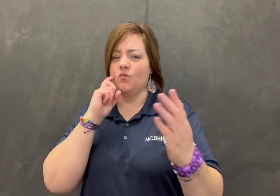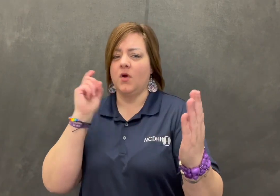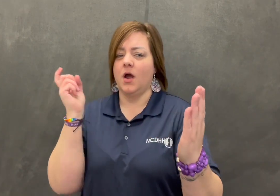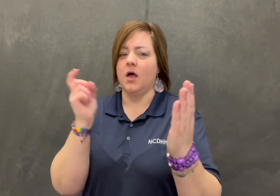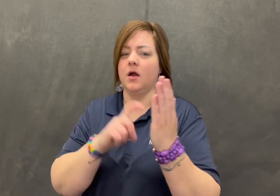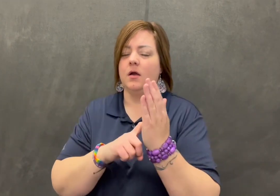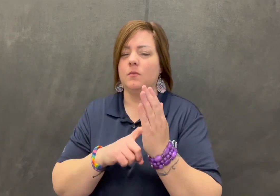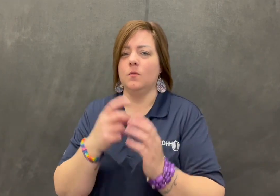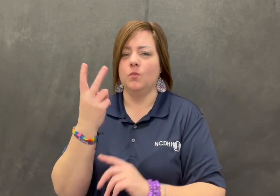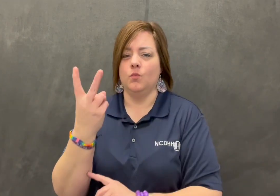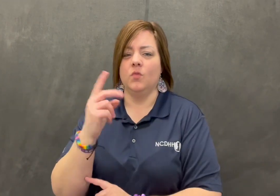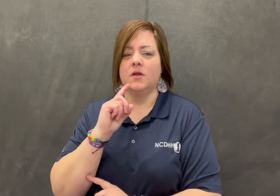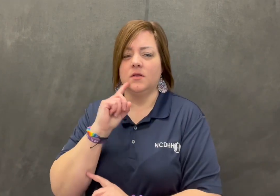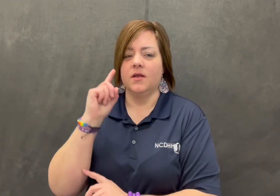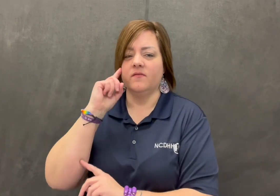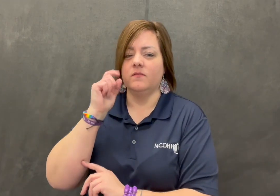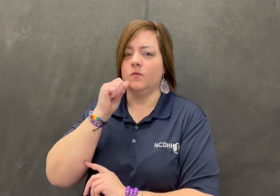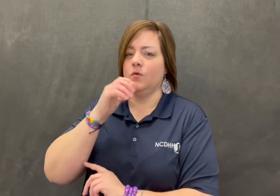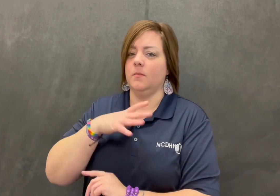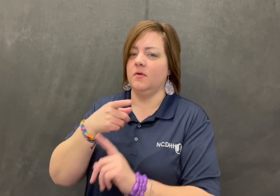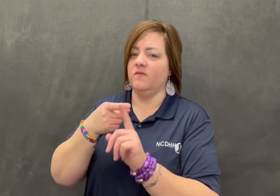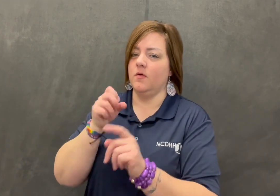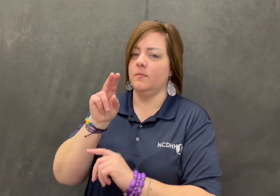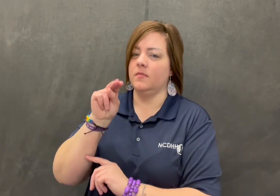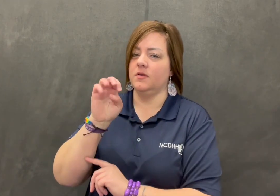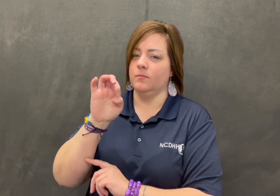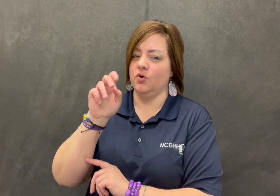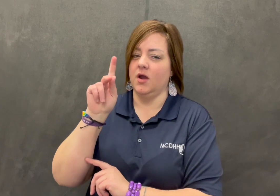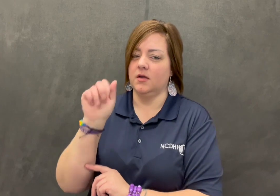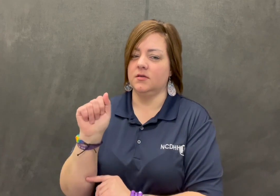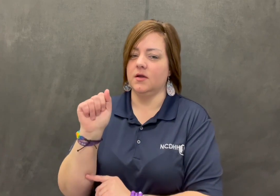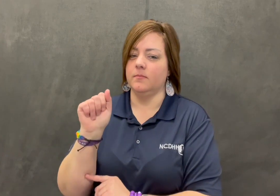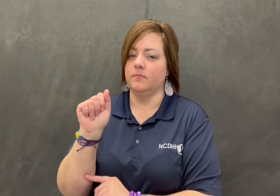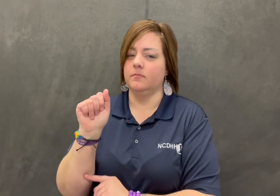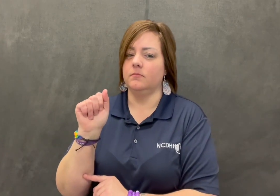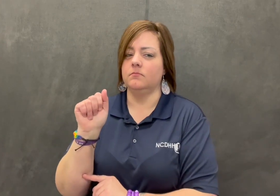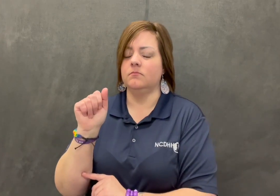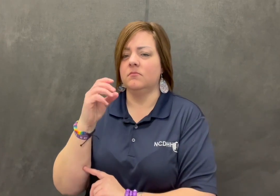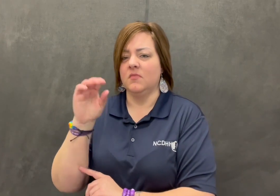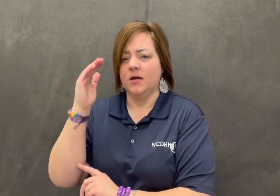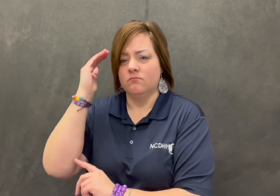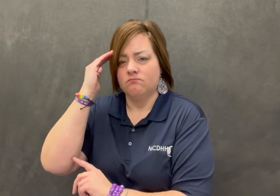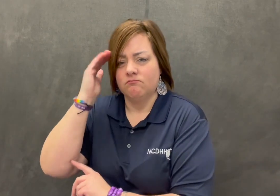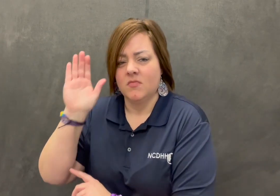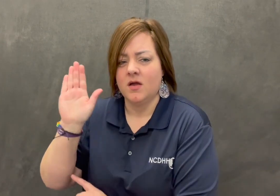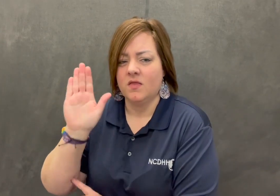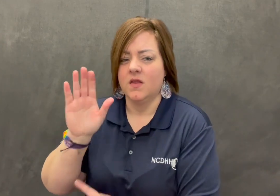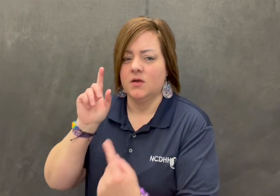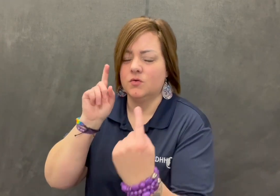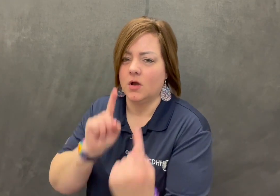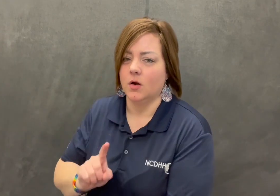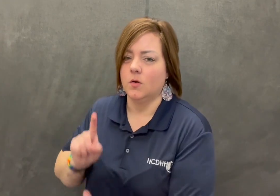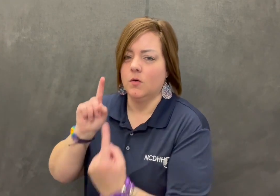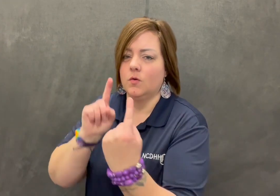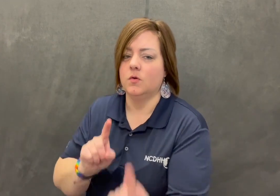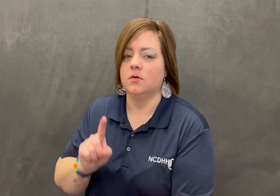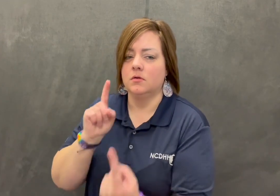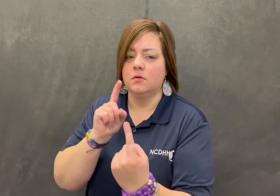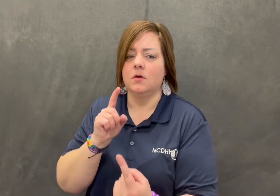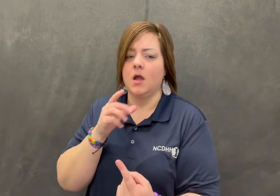I'd like to recognize two deaf women from Nebraska and acknowledge their struggles